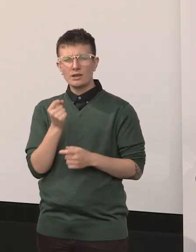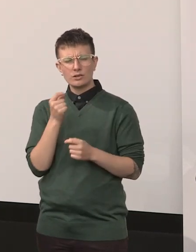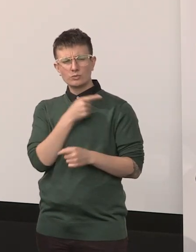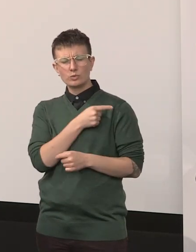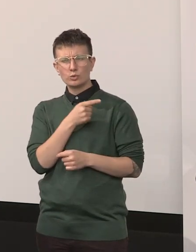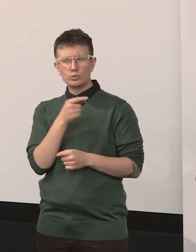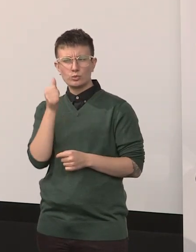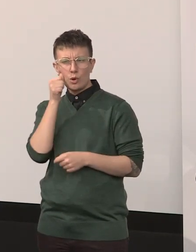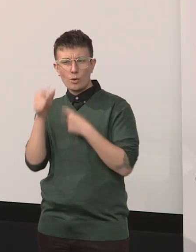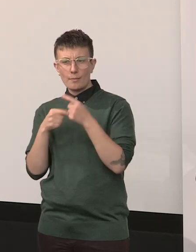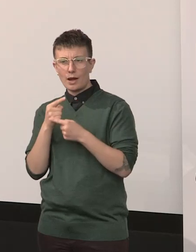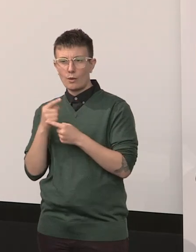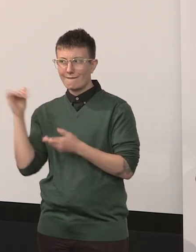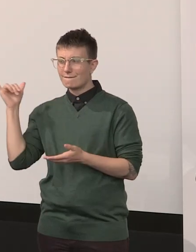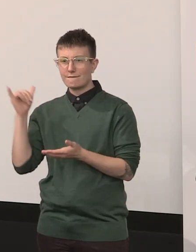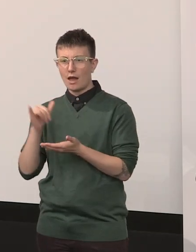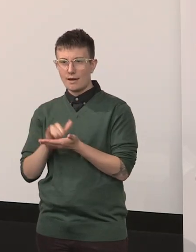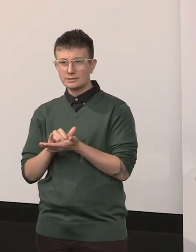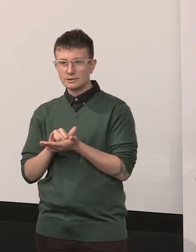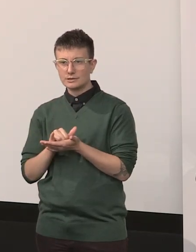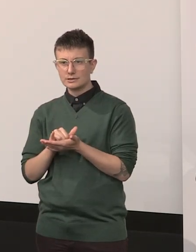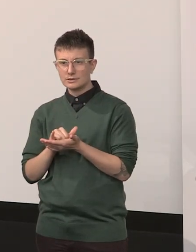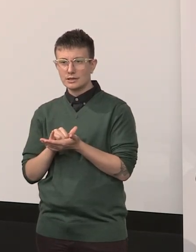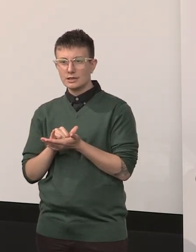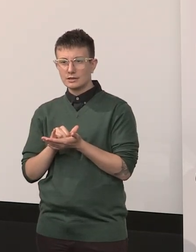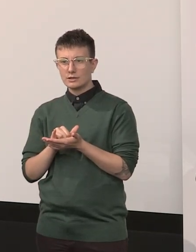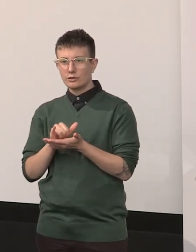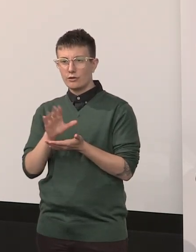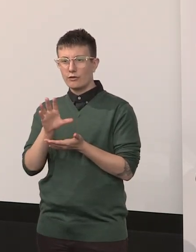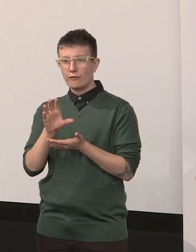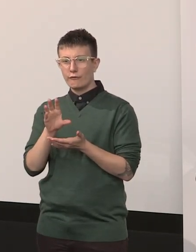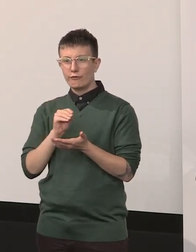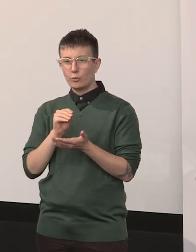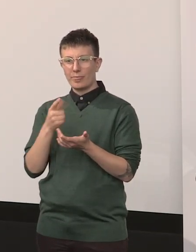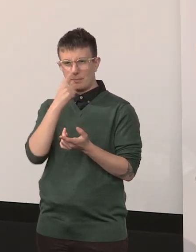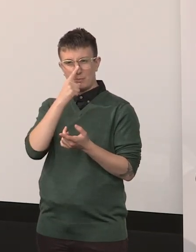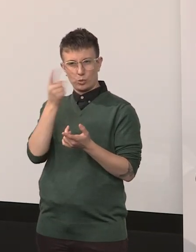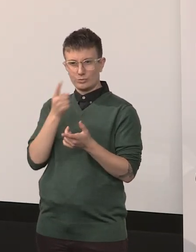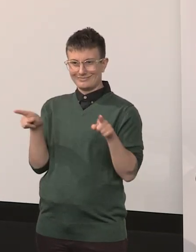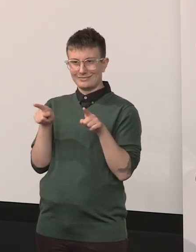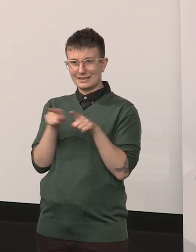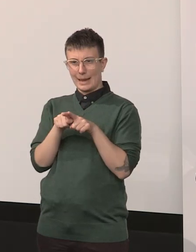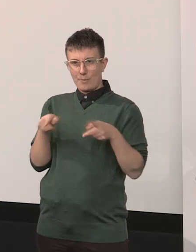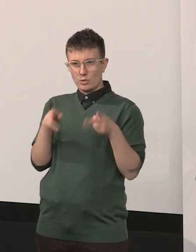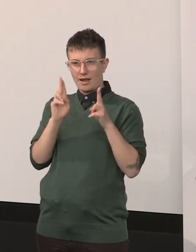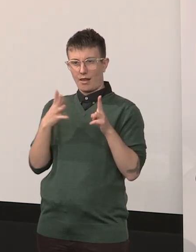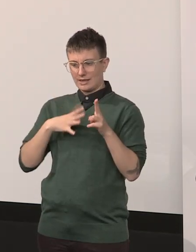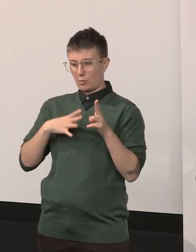We have been made aware of a flight which took people who are considered